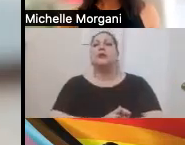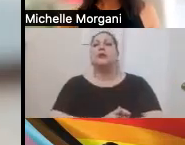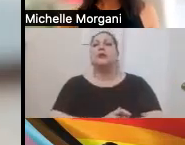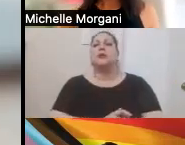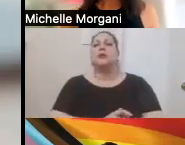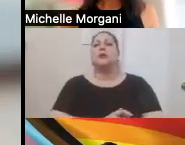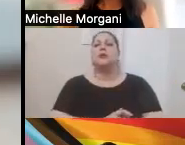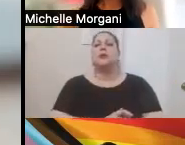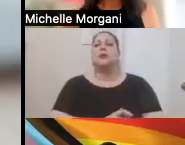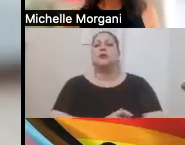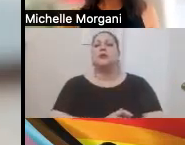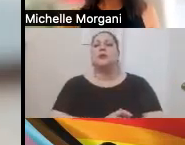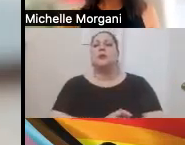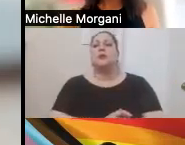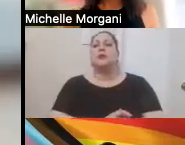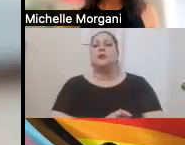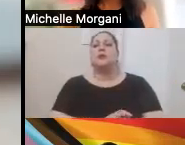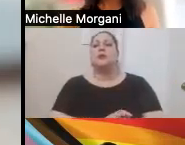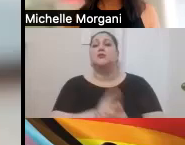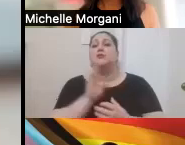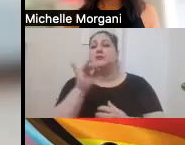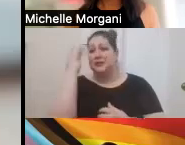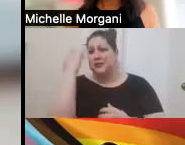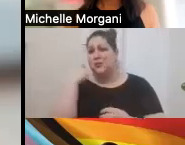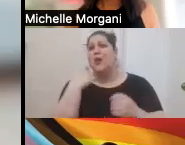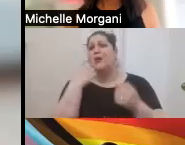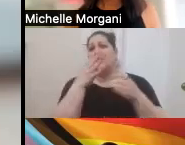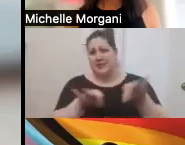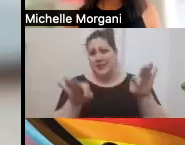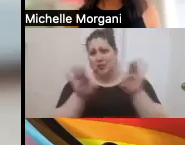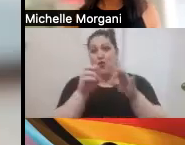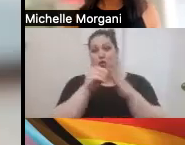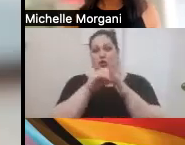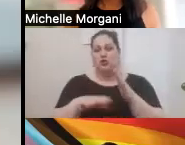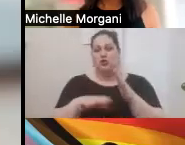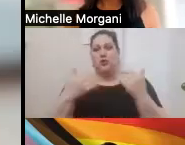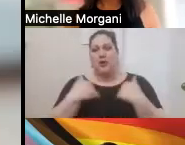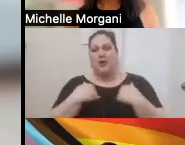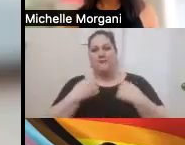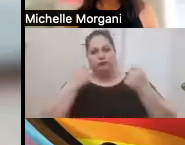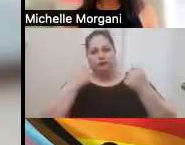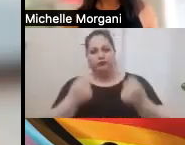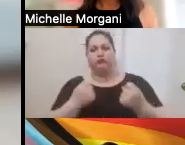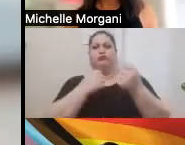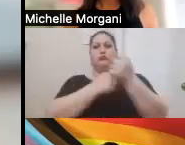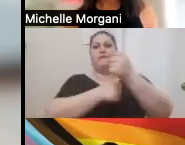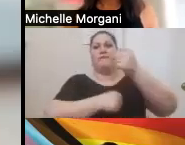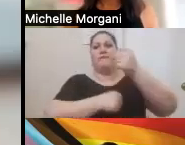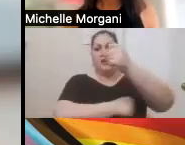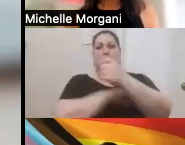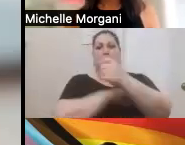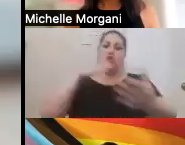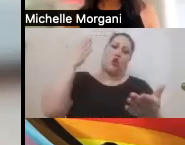a really solid foundation in it coming into the university fast paced educational environment.